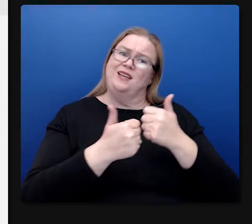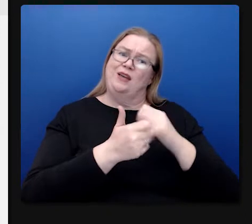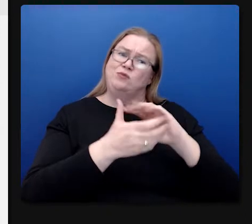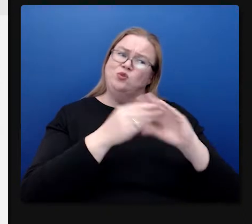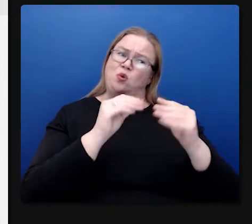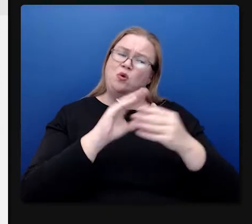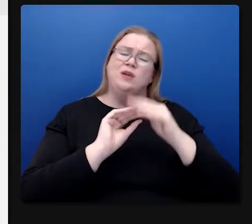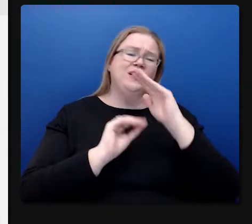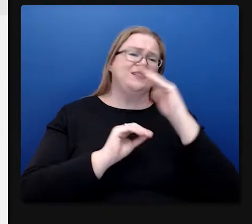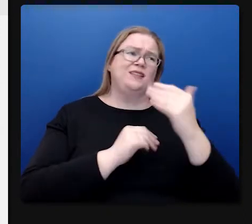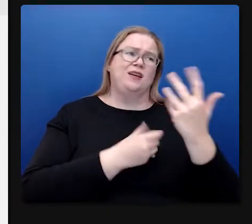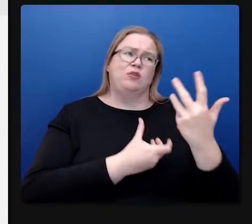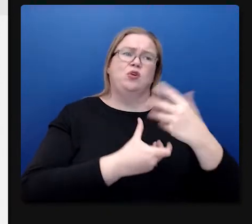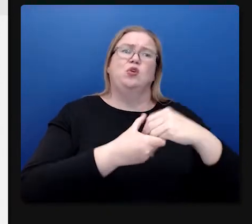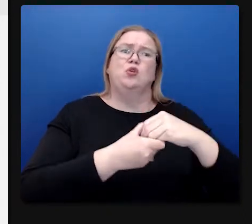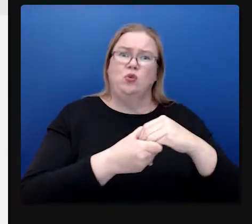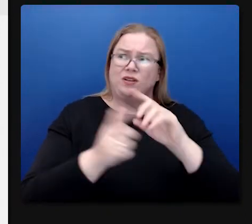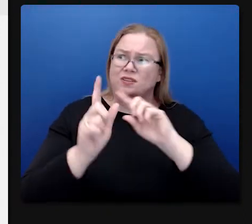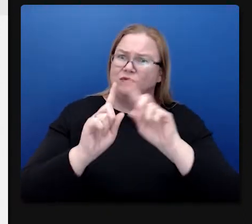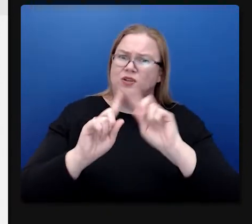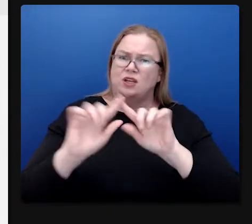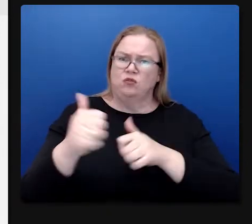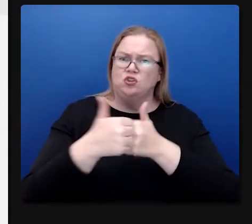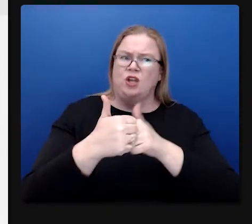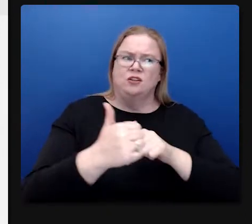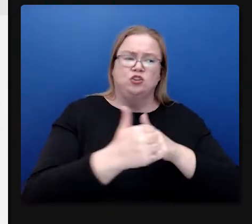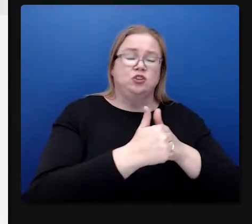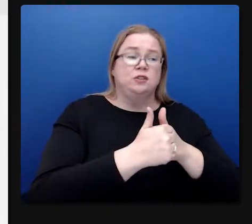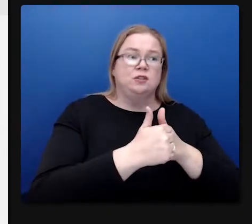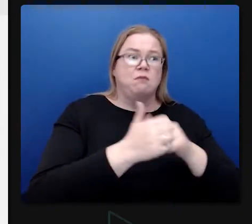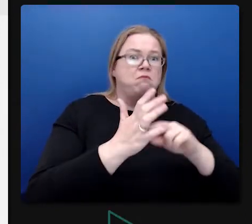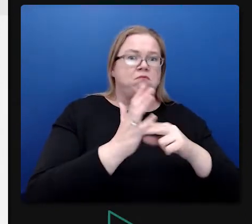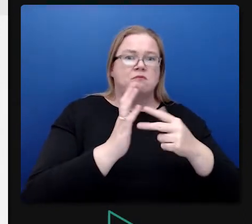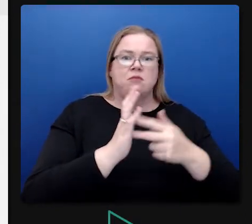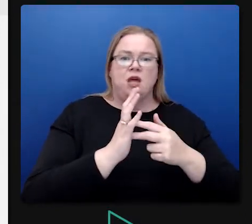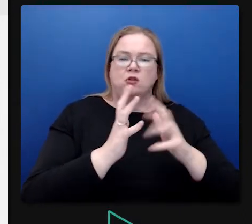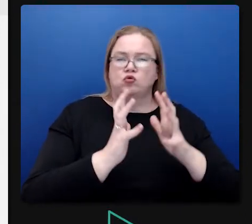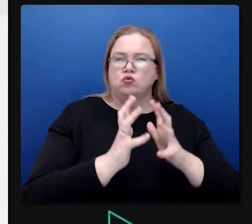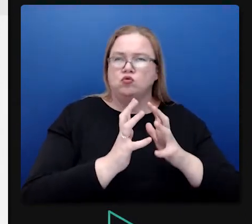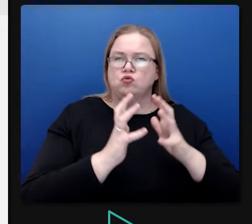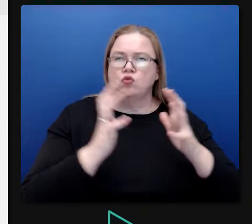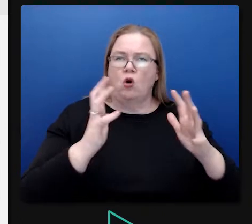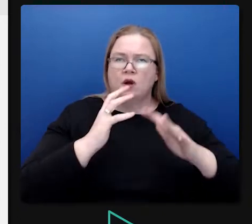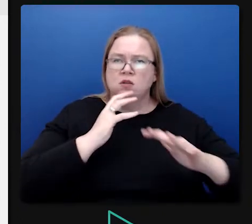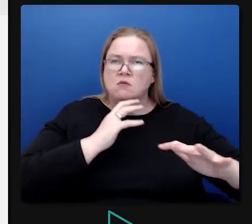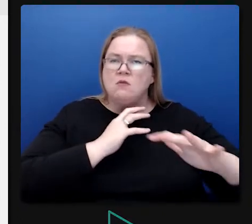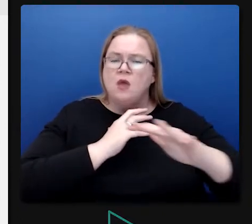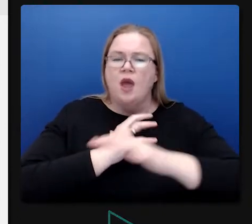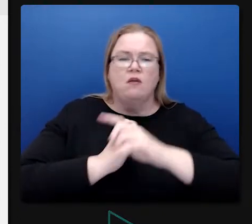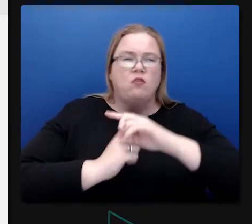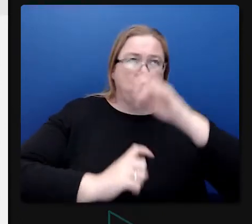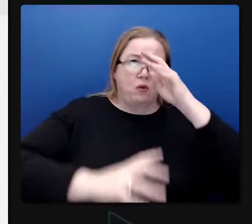have never included all of these challenges, it leads to a vast space of creativity